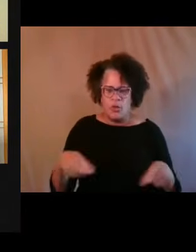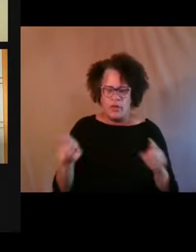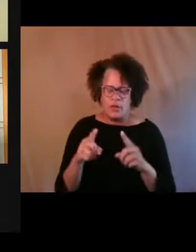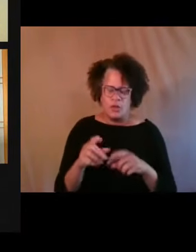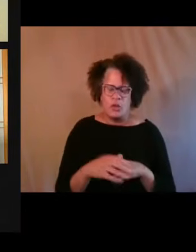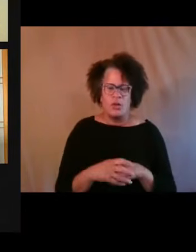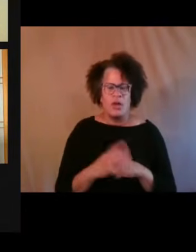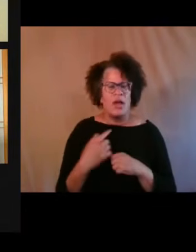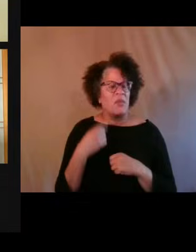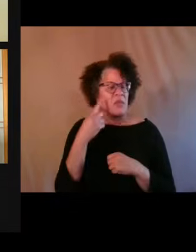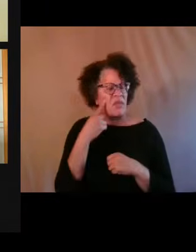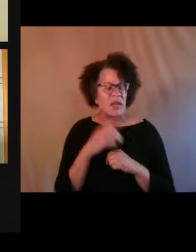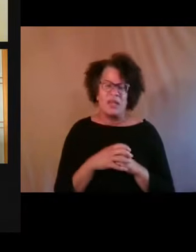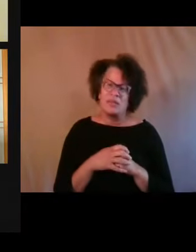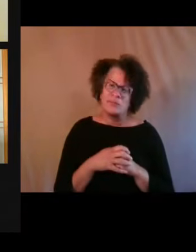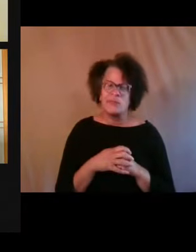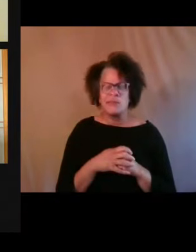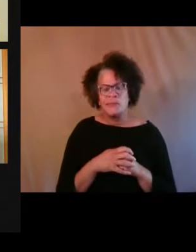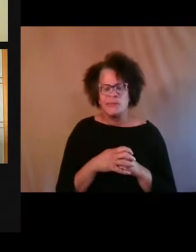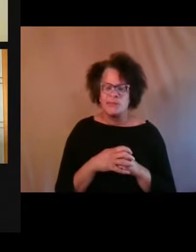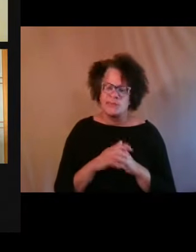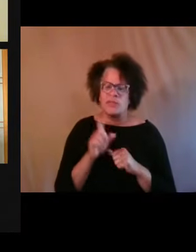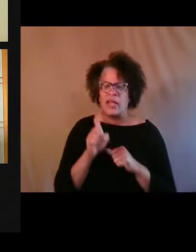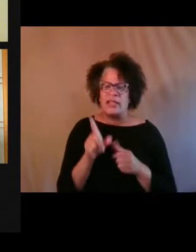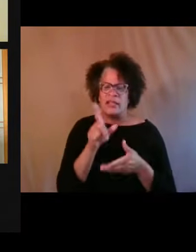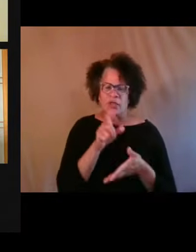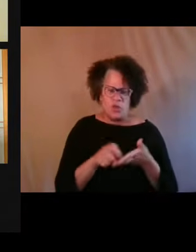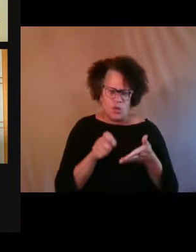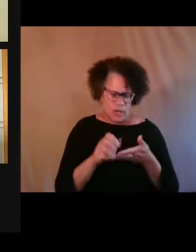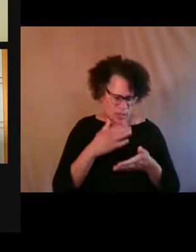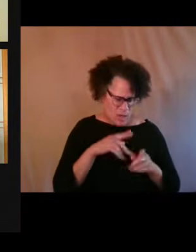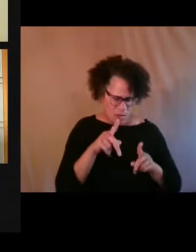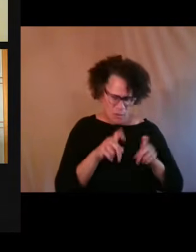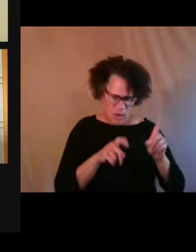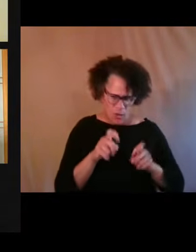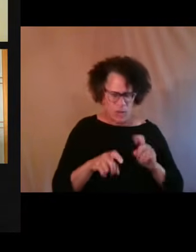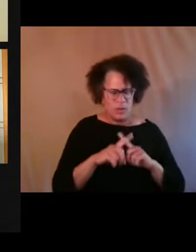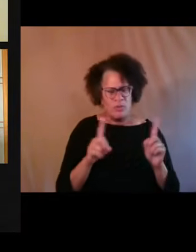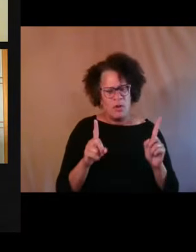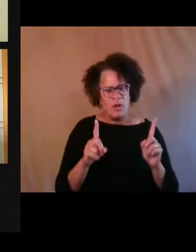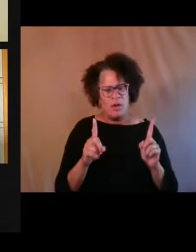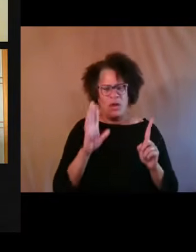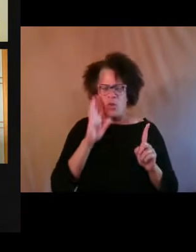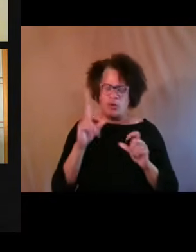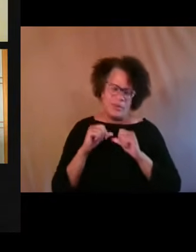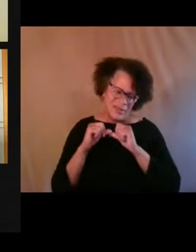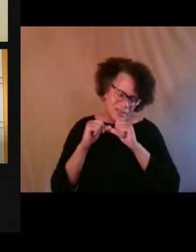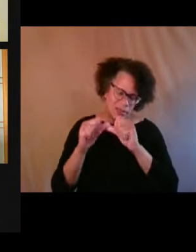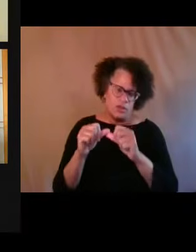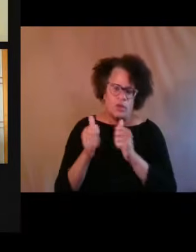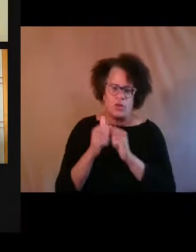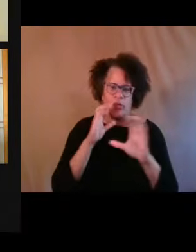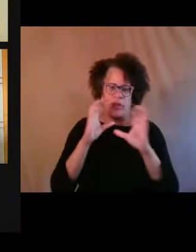"Well, I need to write down these questions," but it's actually just a continuation of so many of the conversations that we have.